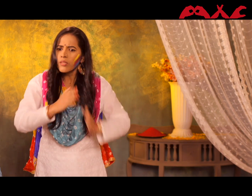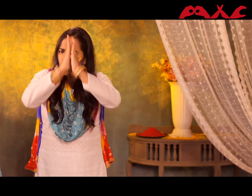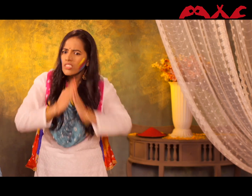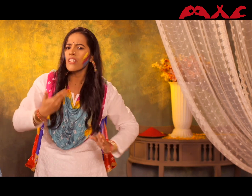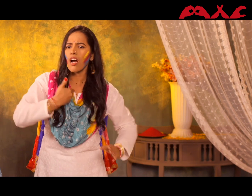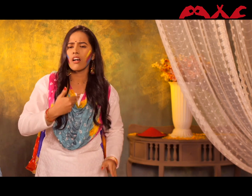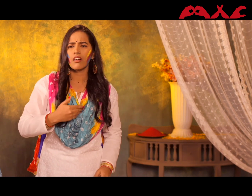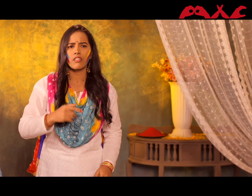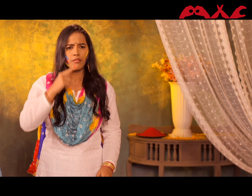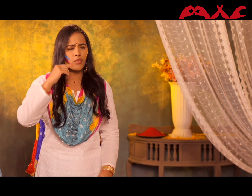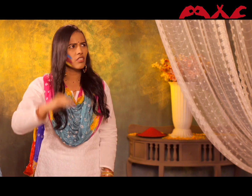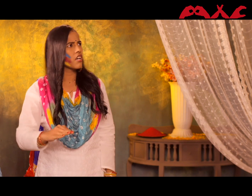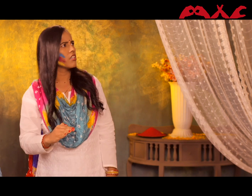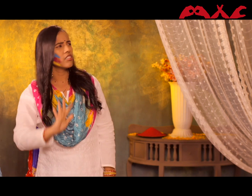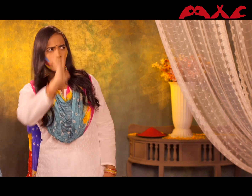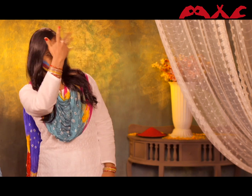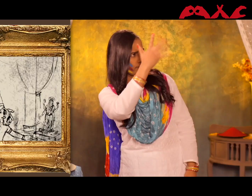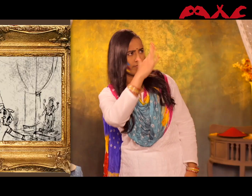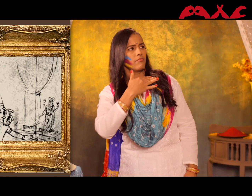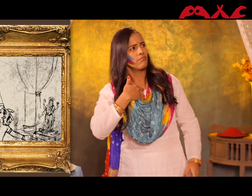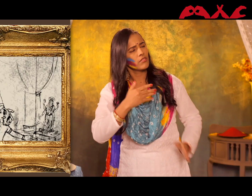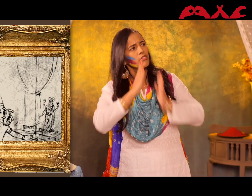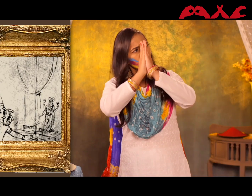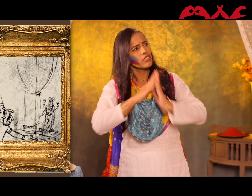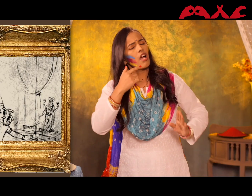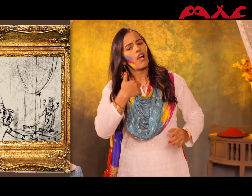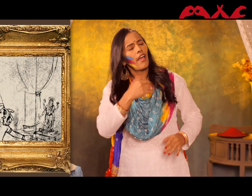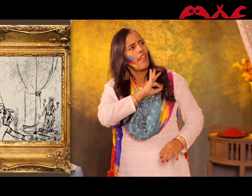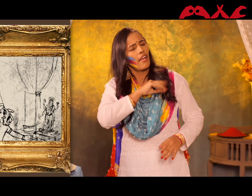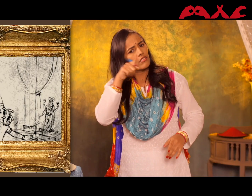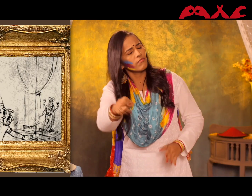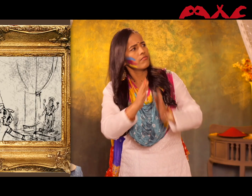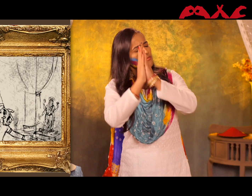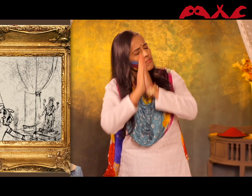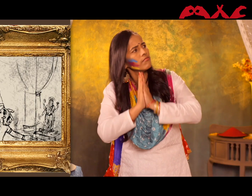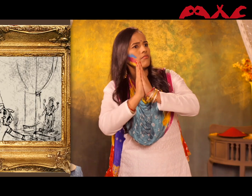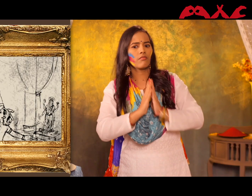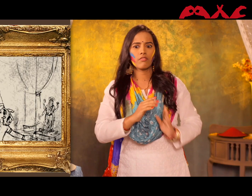He forbade him from worshipping Lord Vishnu, and asked to worship him as he is God. The boy refused to accept his orders and said,